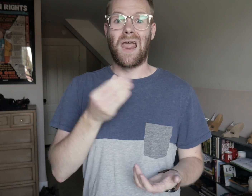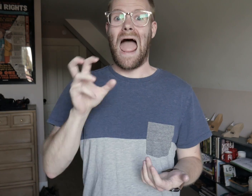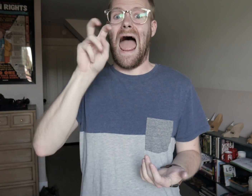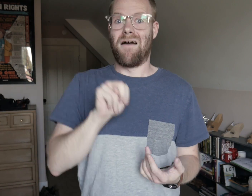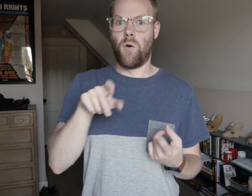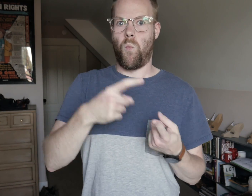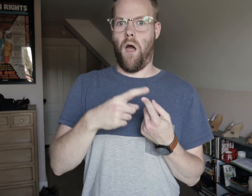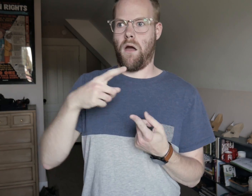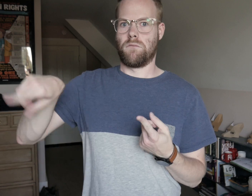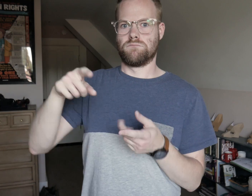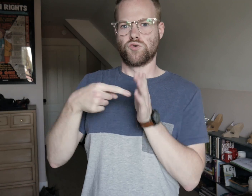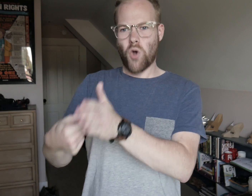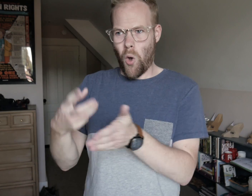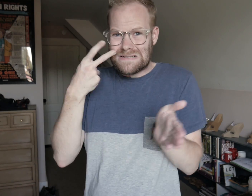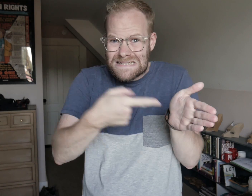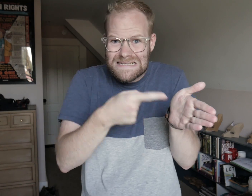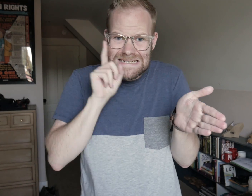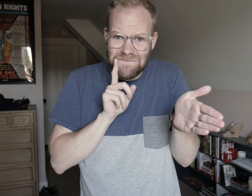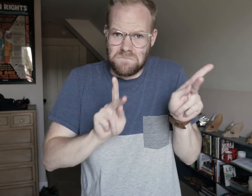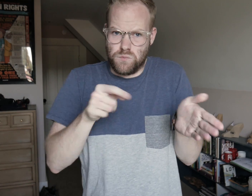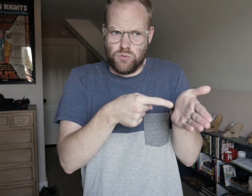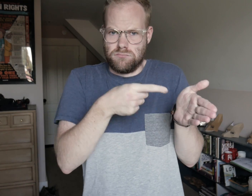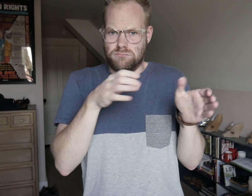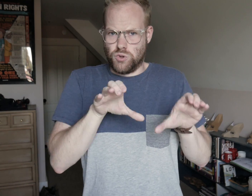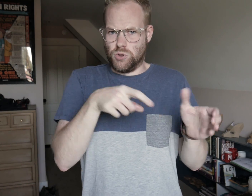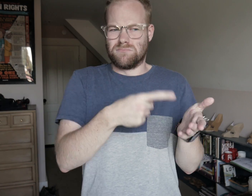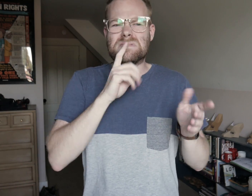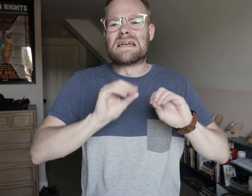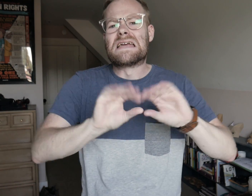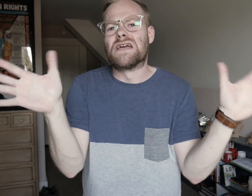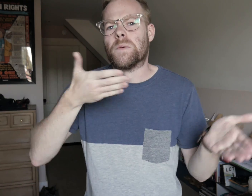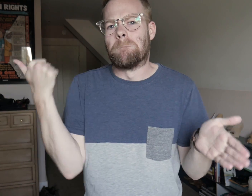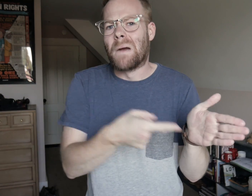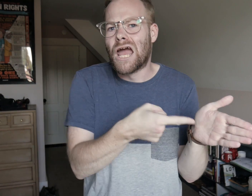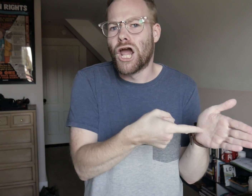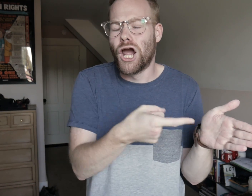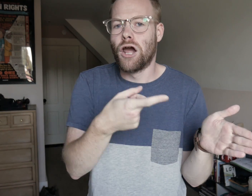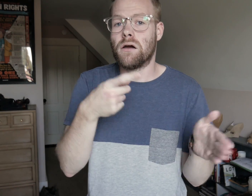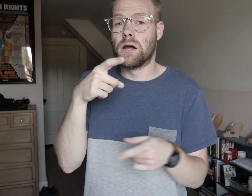And even when they’re shown videos of deaf people doing it that’s clearly better,